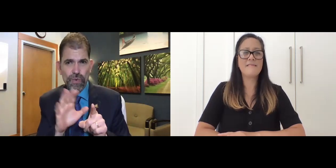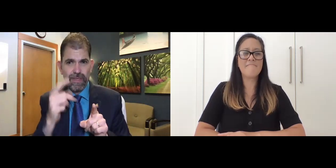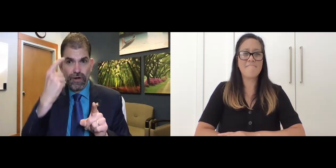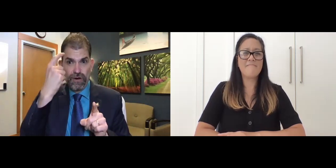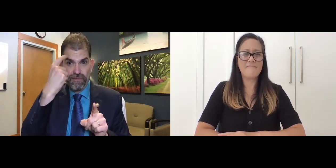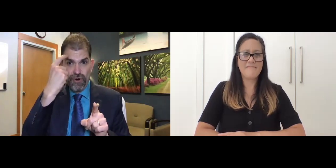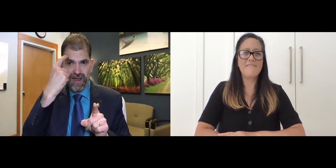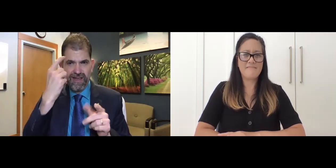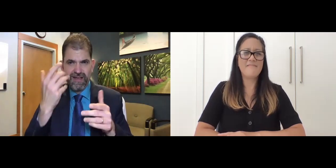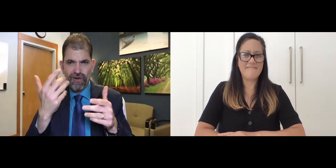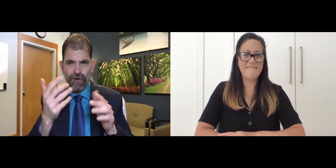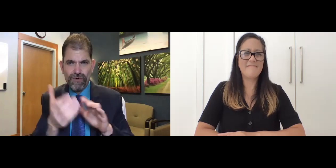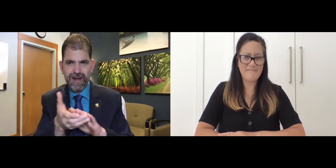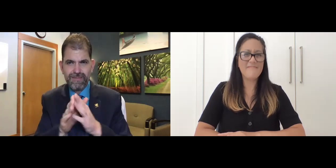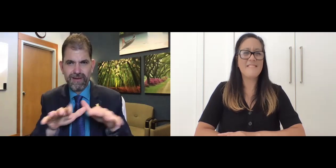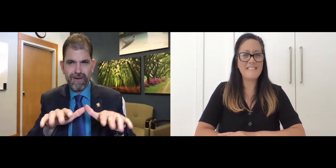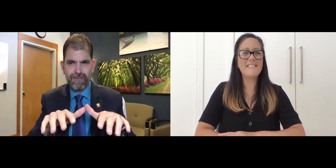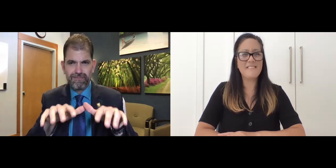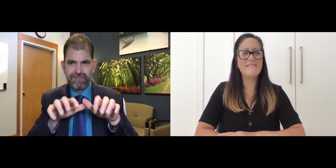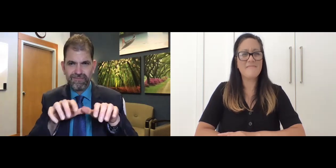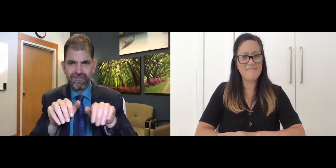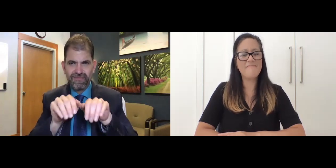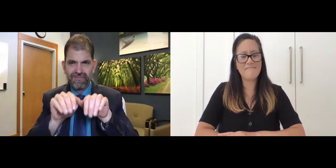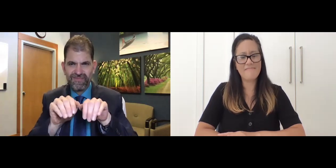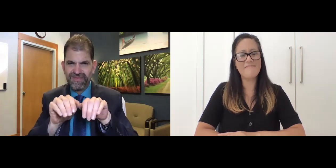a situation like that where their brain has already